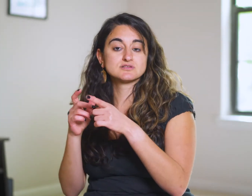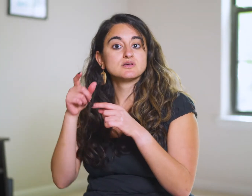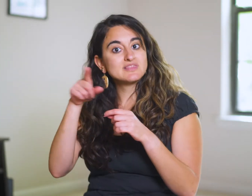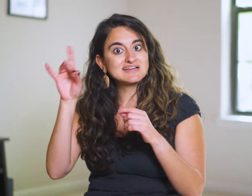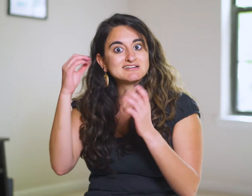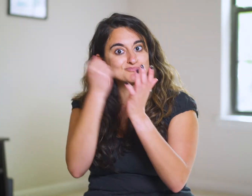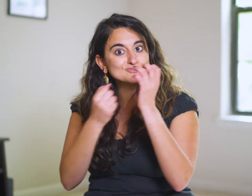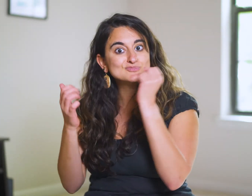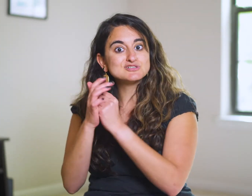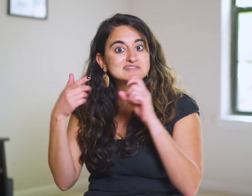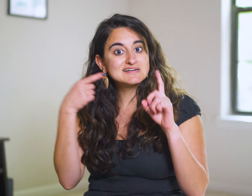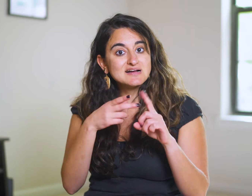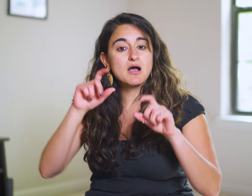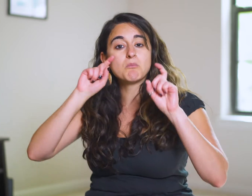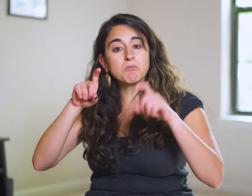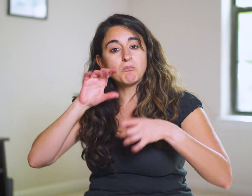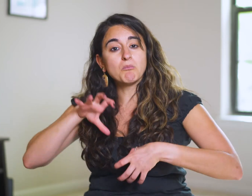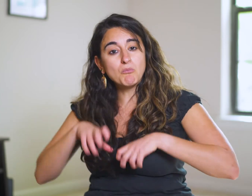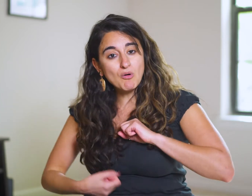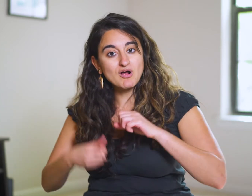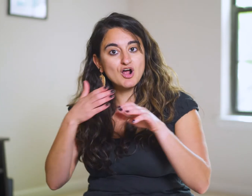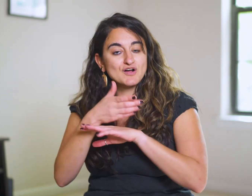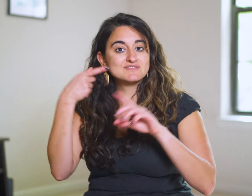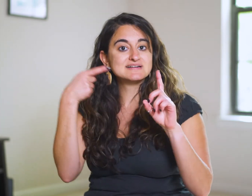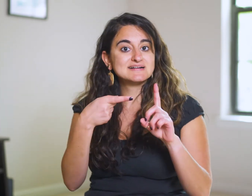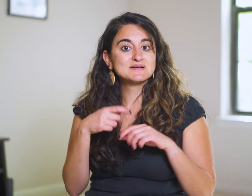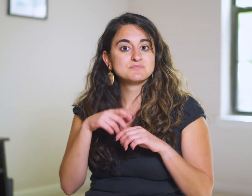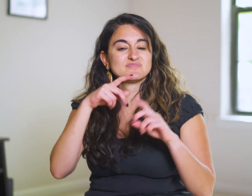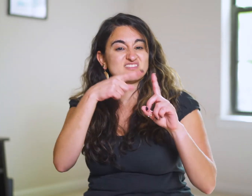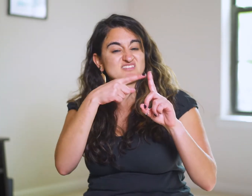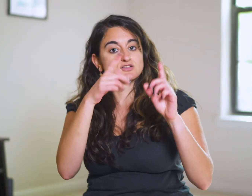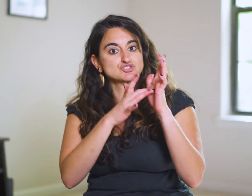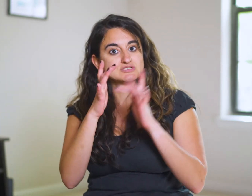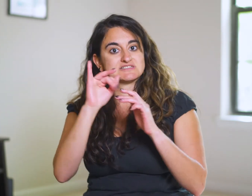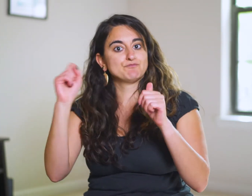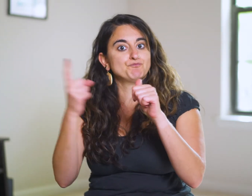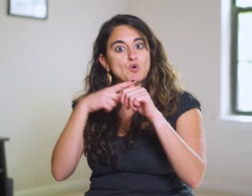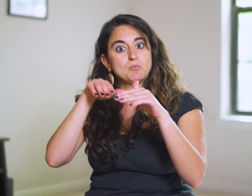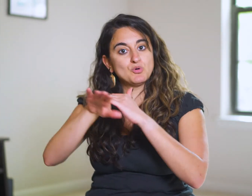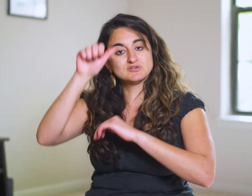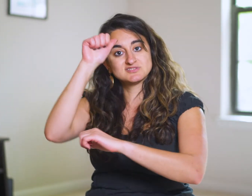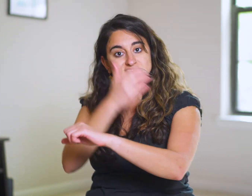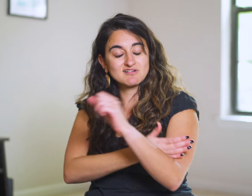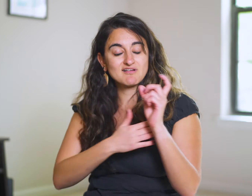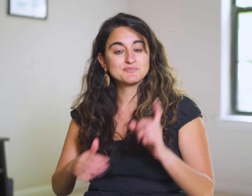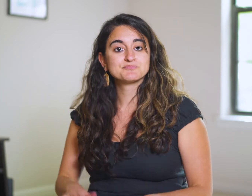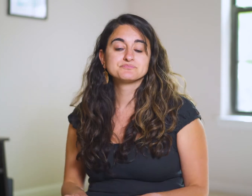they pierced Him and will mourn over Him, the firstborn Son.